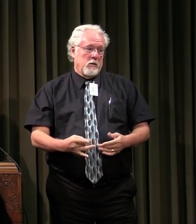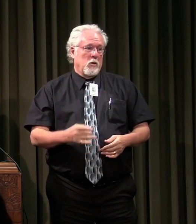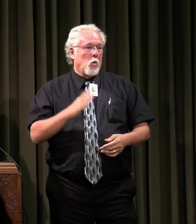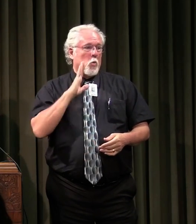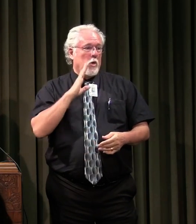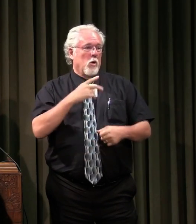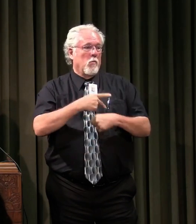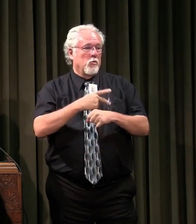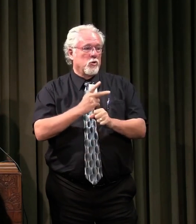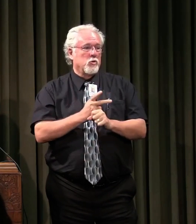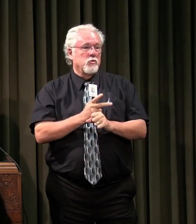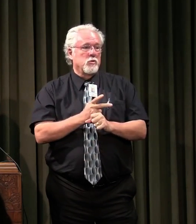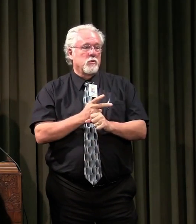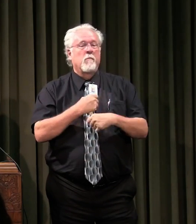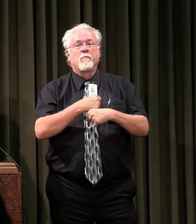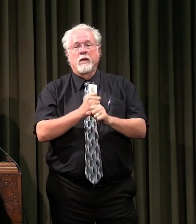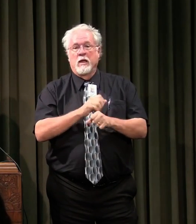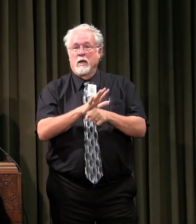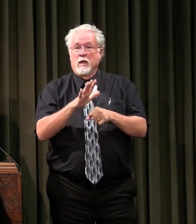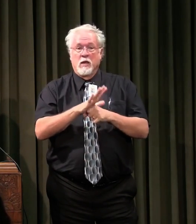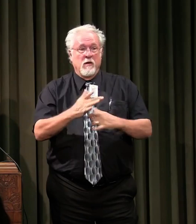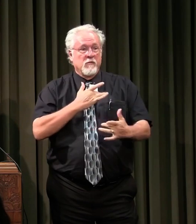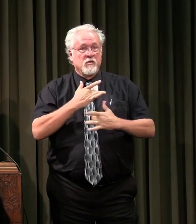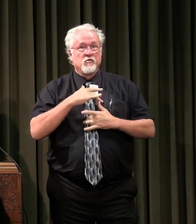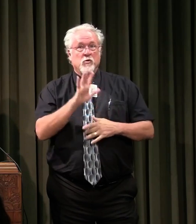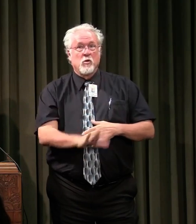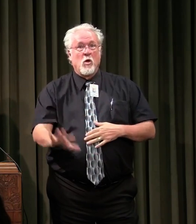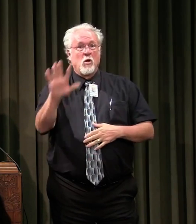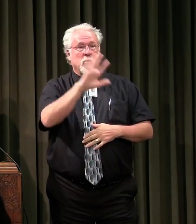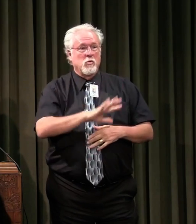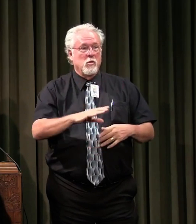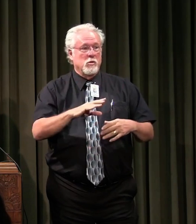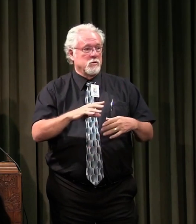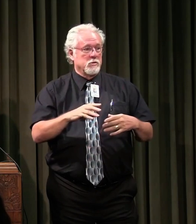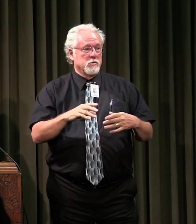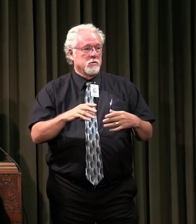enough concern across the spectrum that we will have